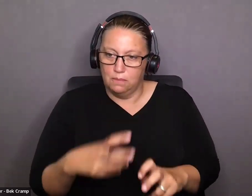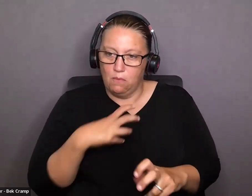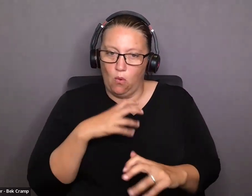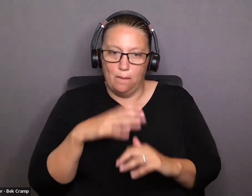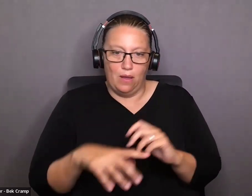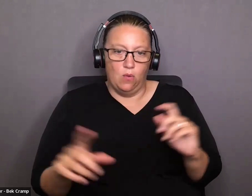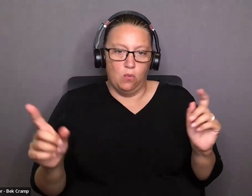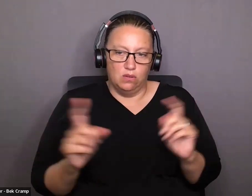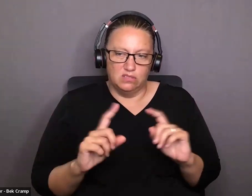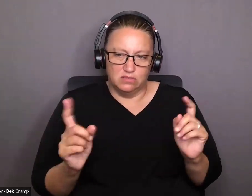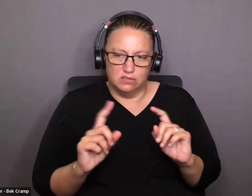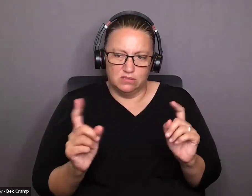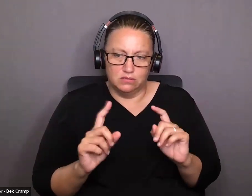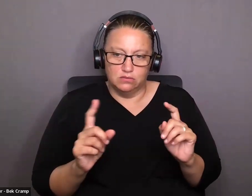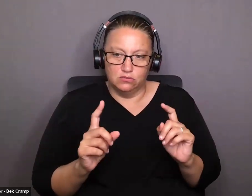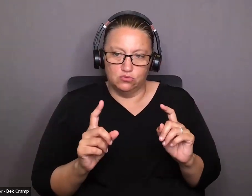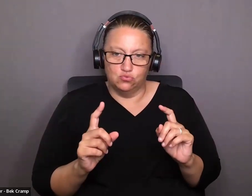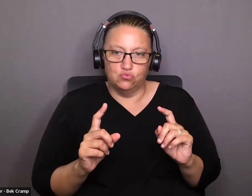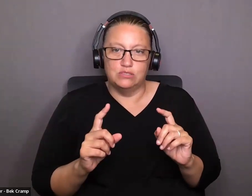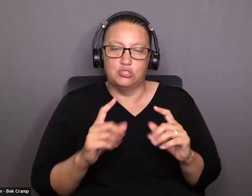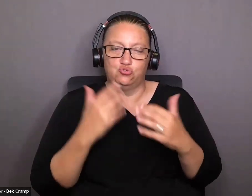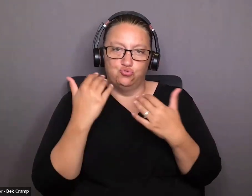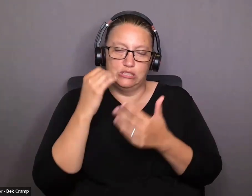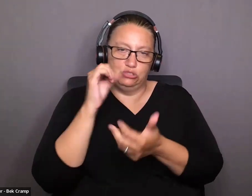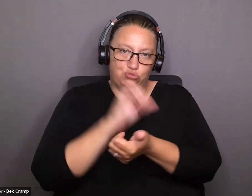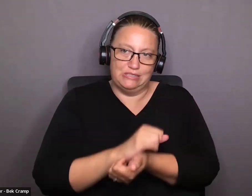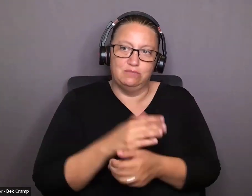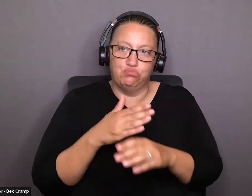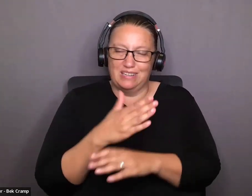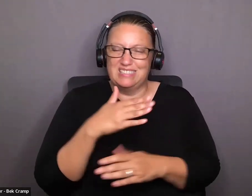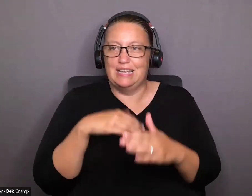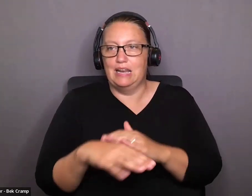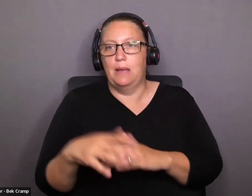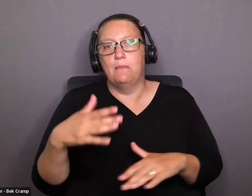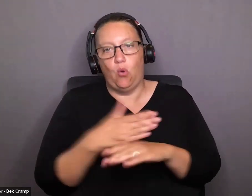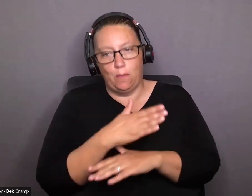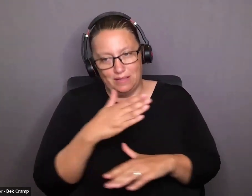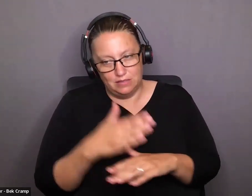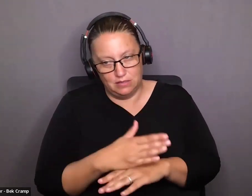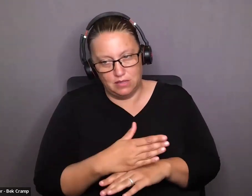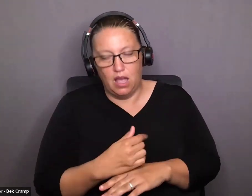in employment. As a highly educated professional with disabilities, I've been subject to a number